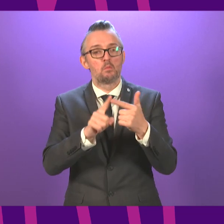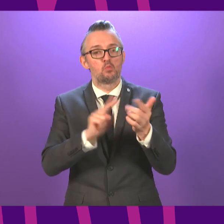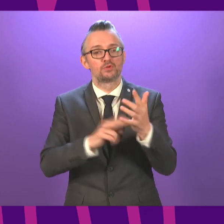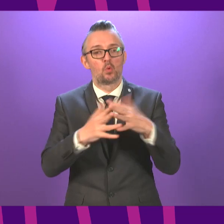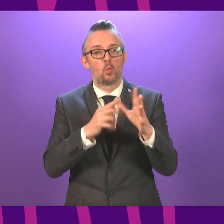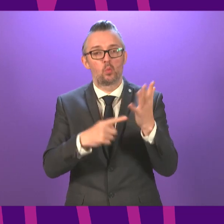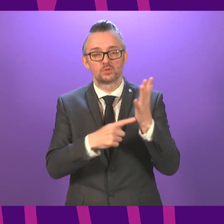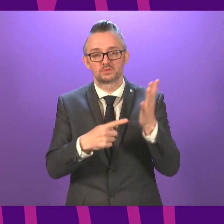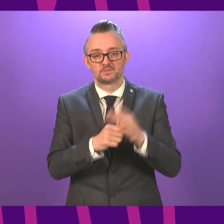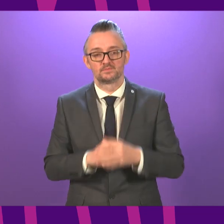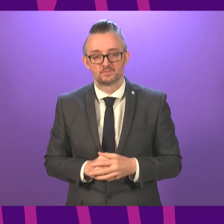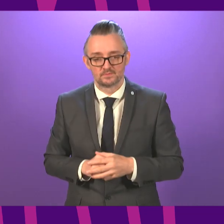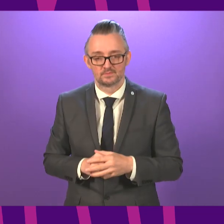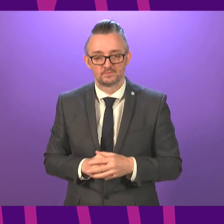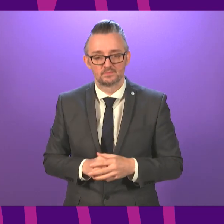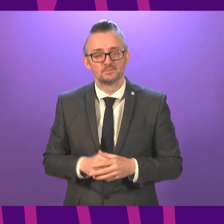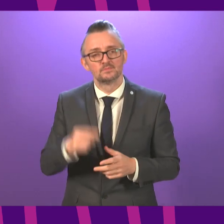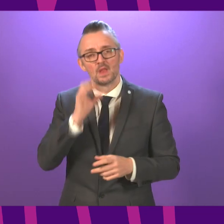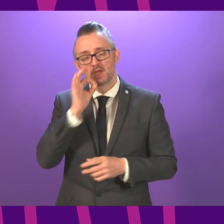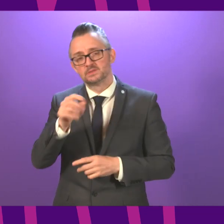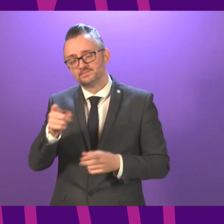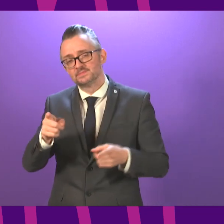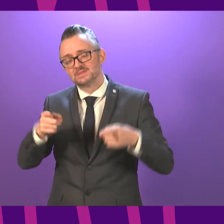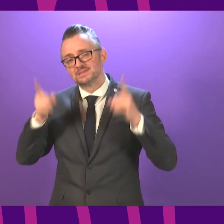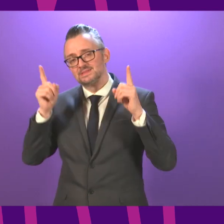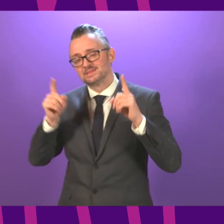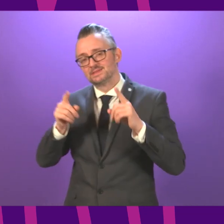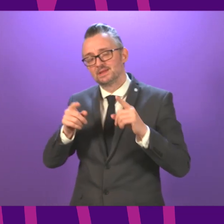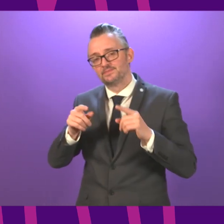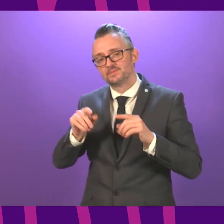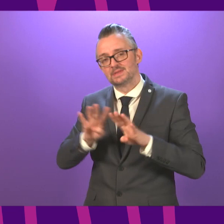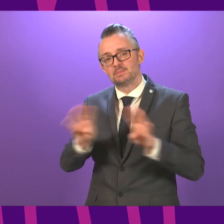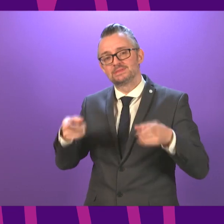Does the cabinet secretary agree that no politician who opposes Brexit could vote